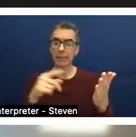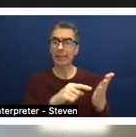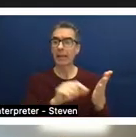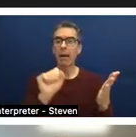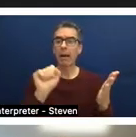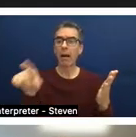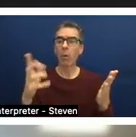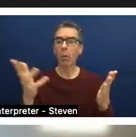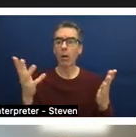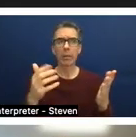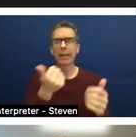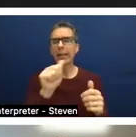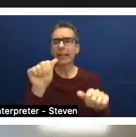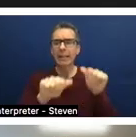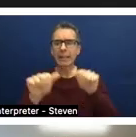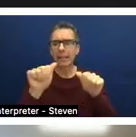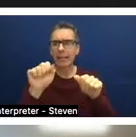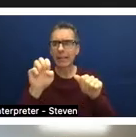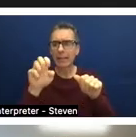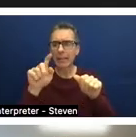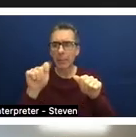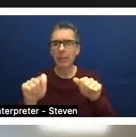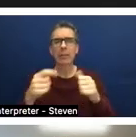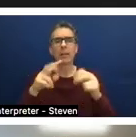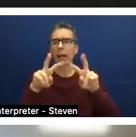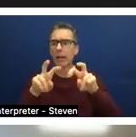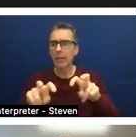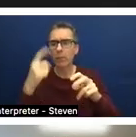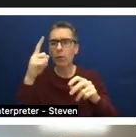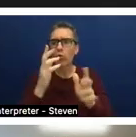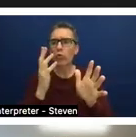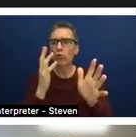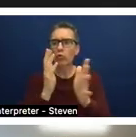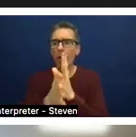"What assessments and analyzation have we done into traffic and like what are gonna be some of the impacts